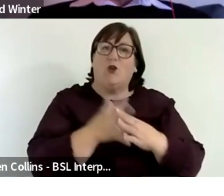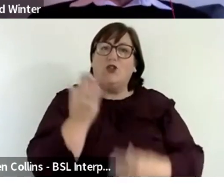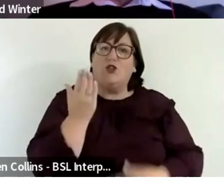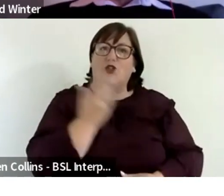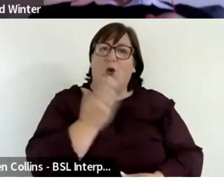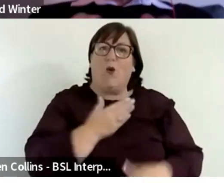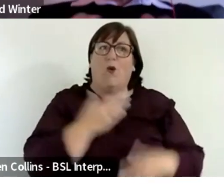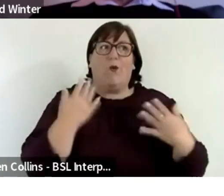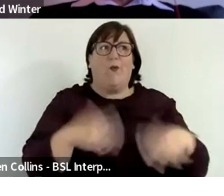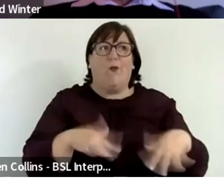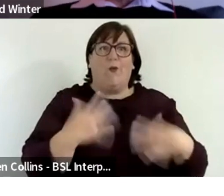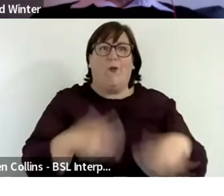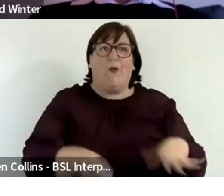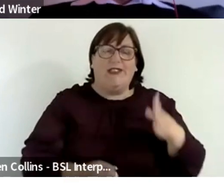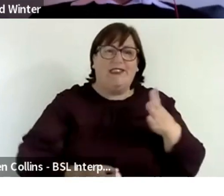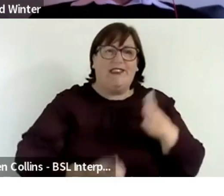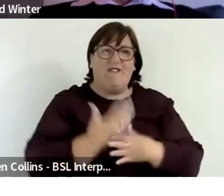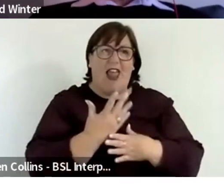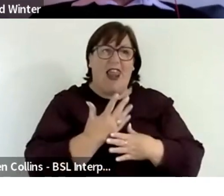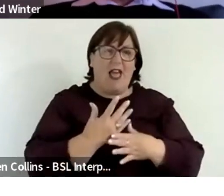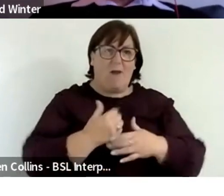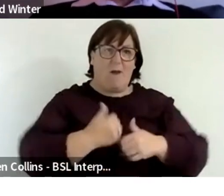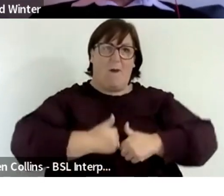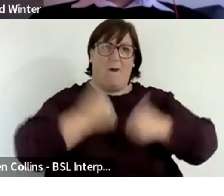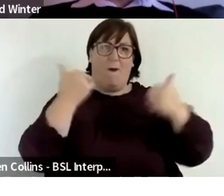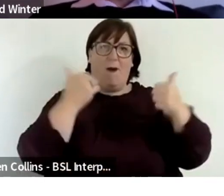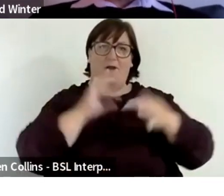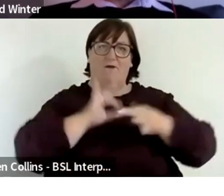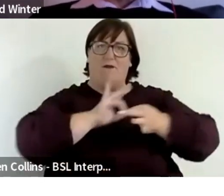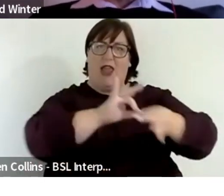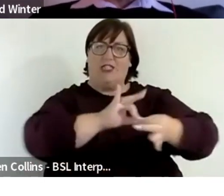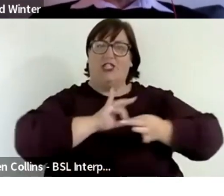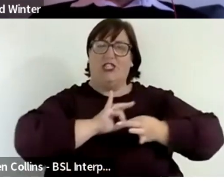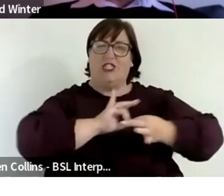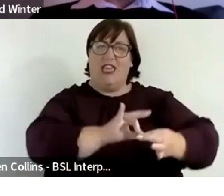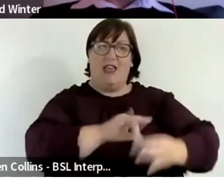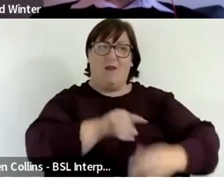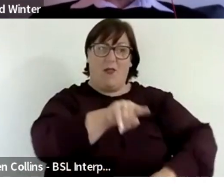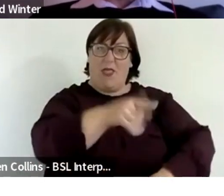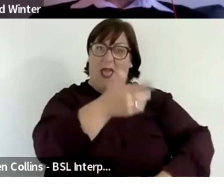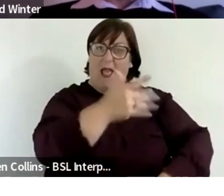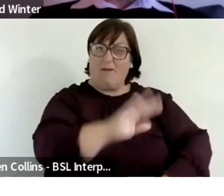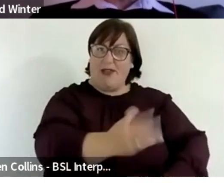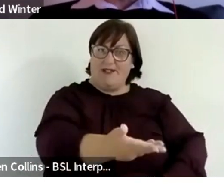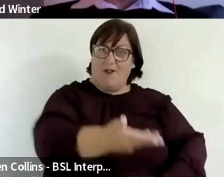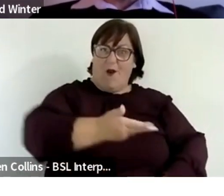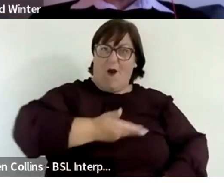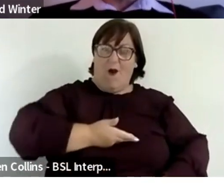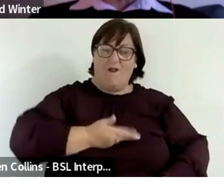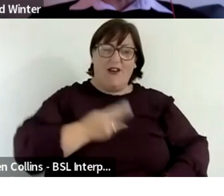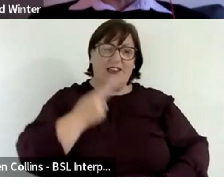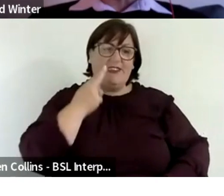They have done a deaf awareness session for our staff. They have given us a British Sign Language taster session.